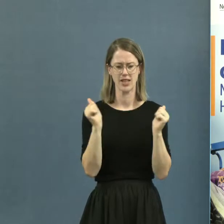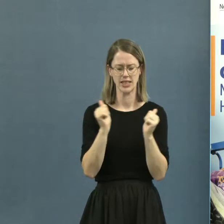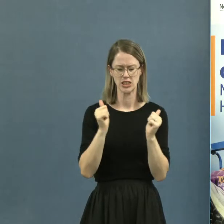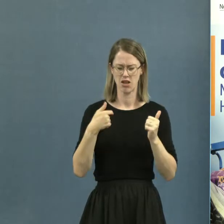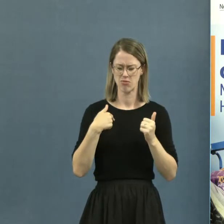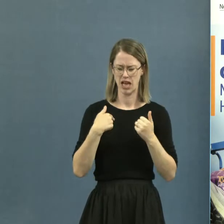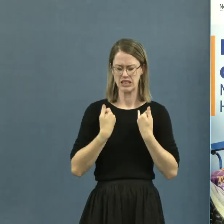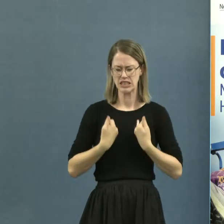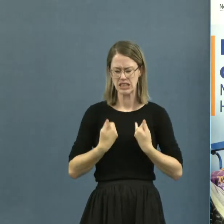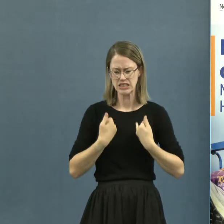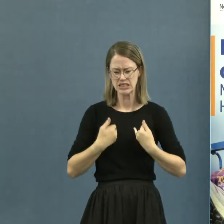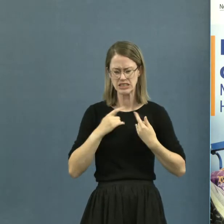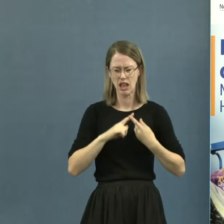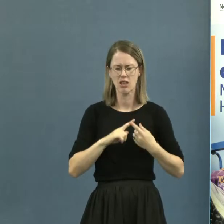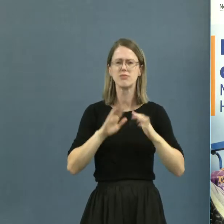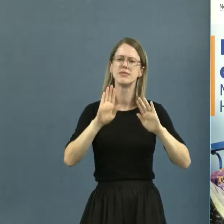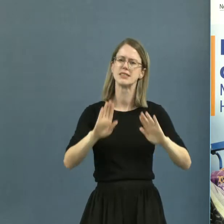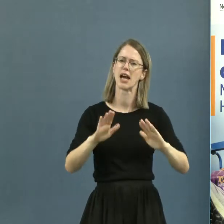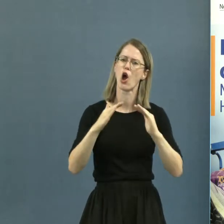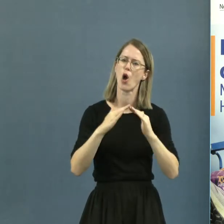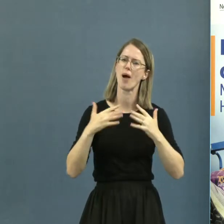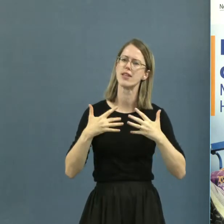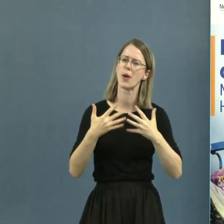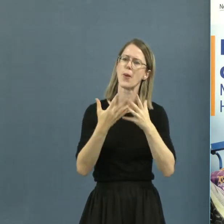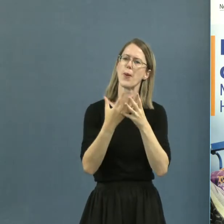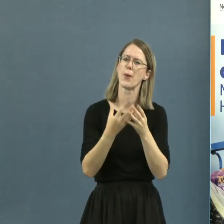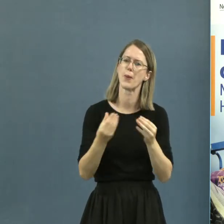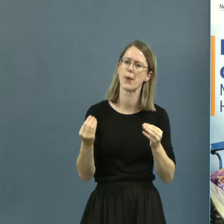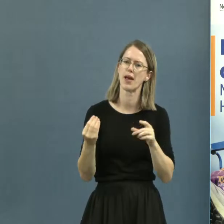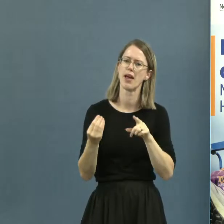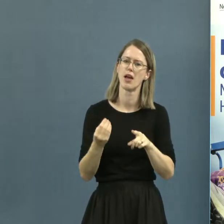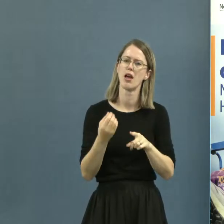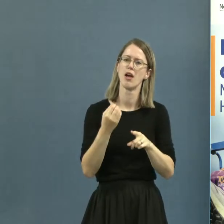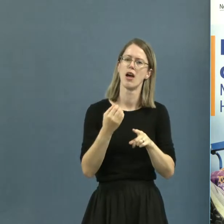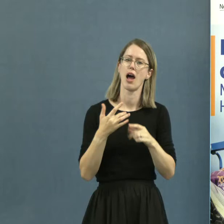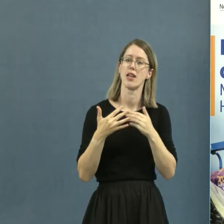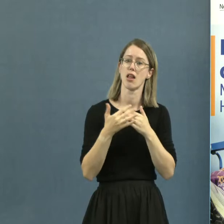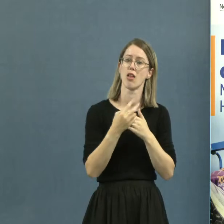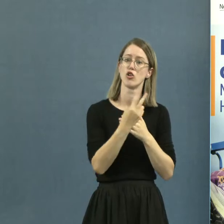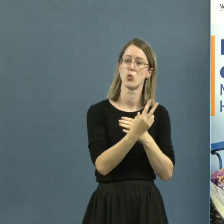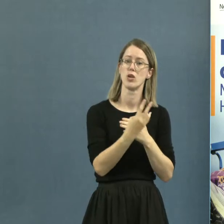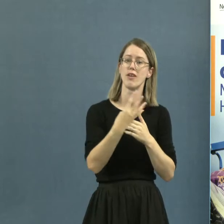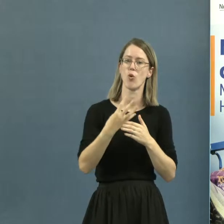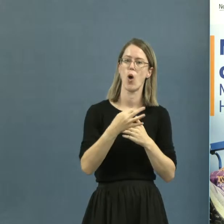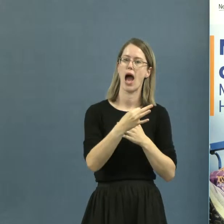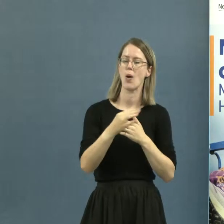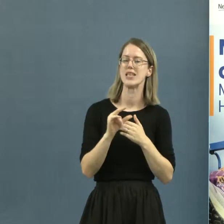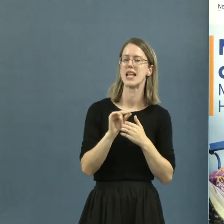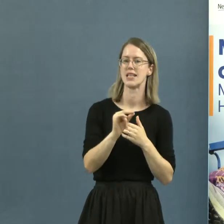days, please stay home until you're well, and for 24 hours